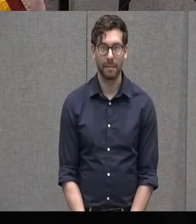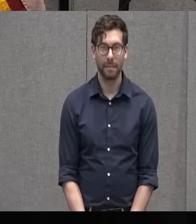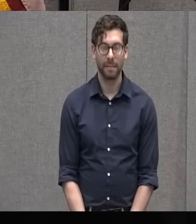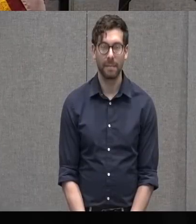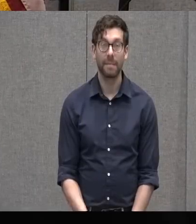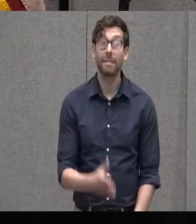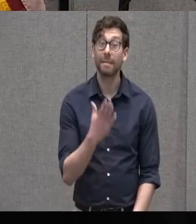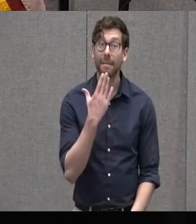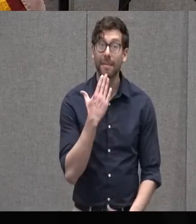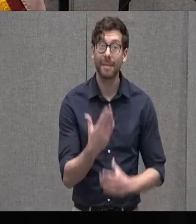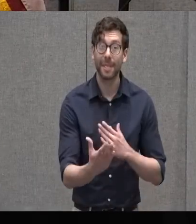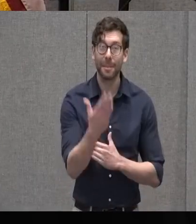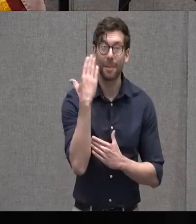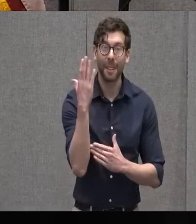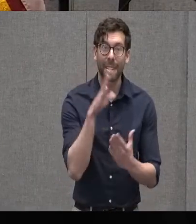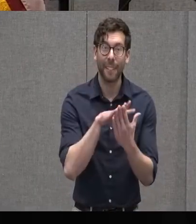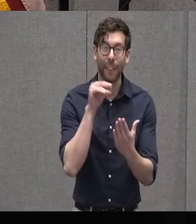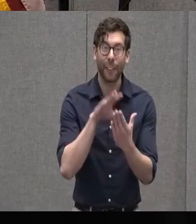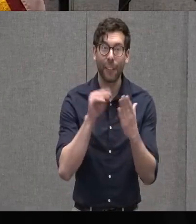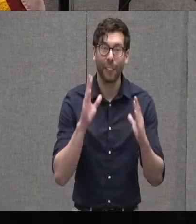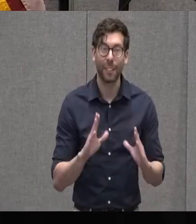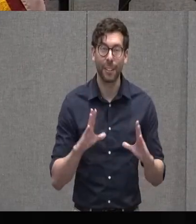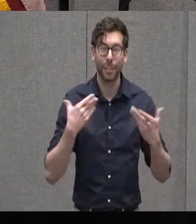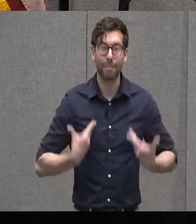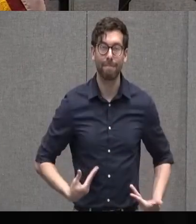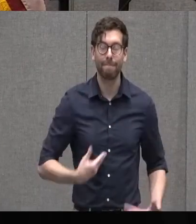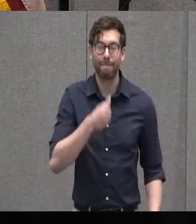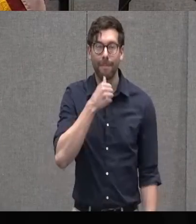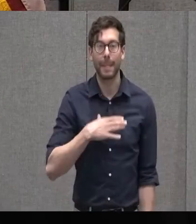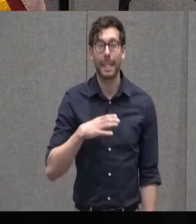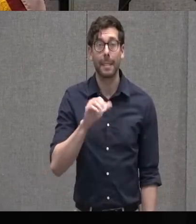Good morning learners, it's Miss Abby here.